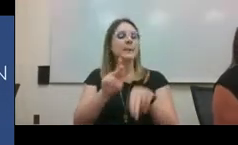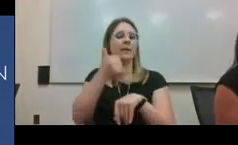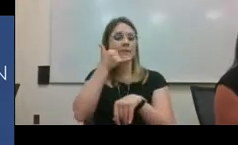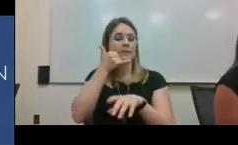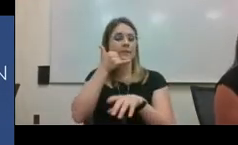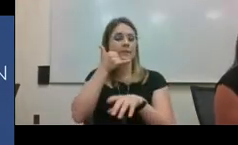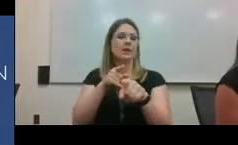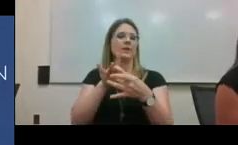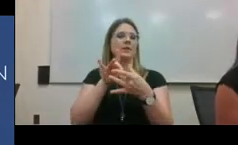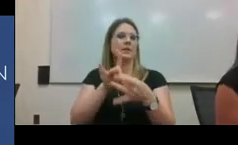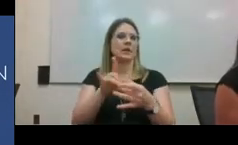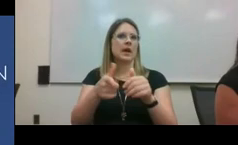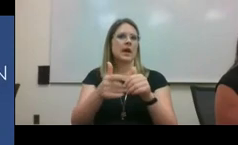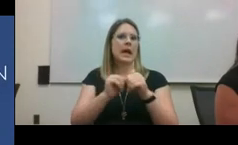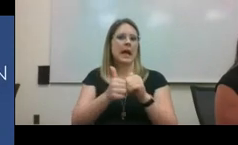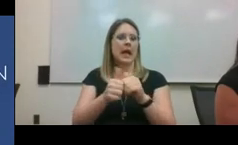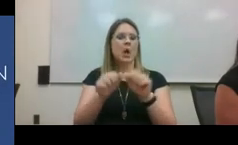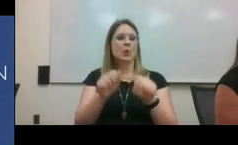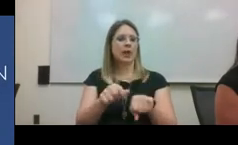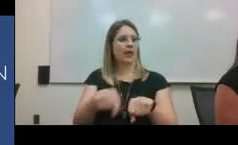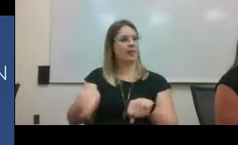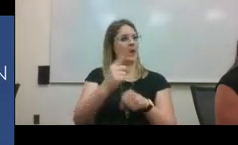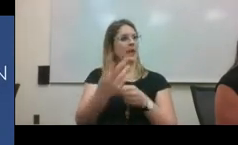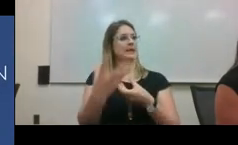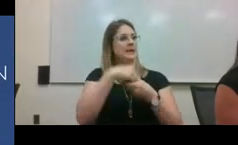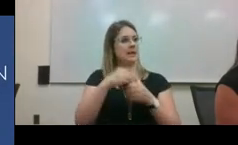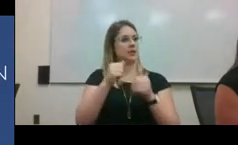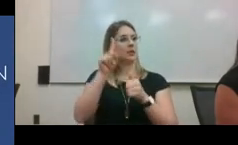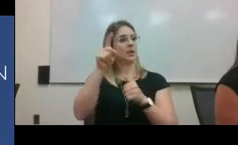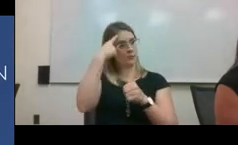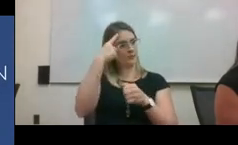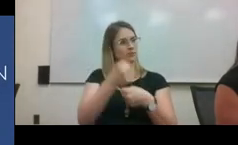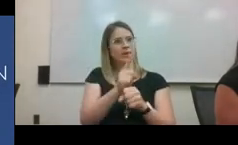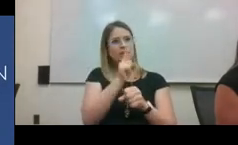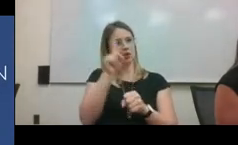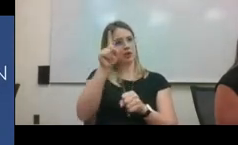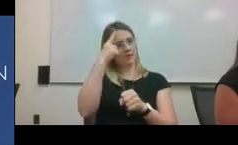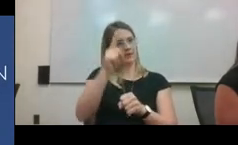in regards to how they can engage with government to make sure that governments are pushing forward inclusive education,